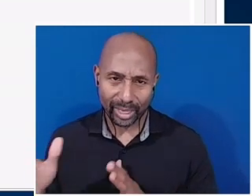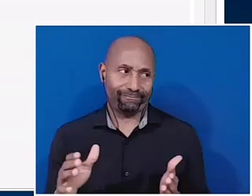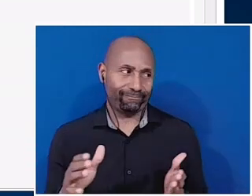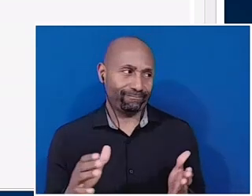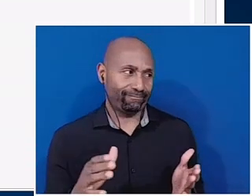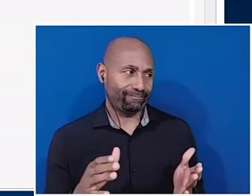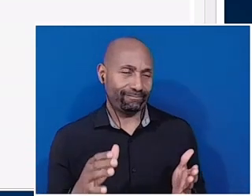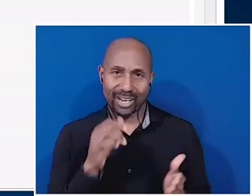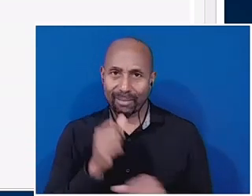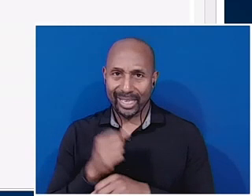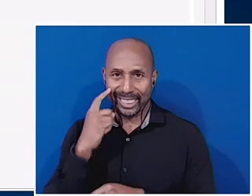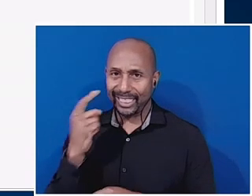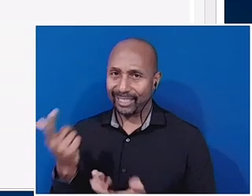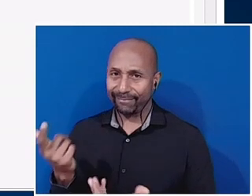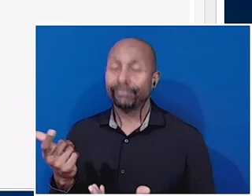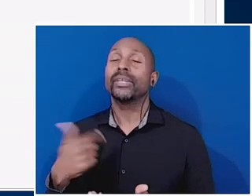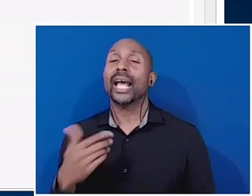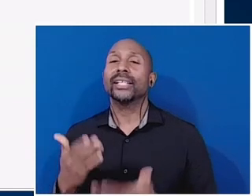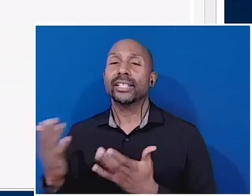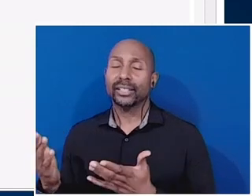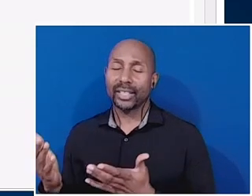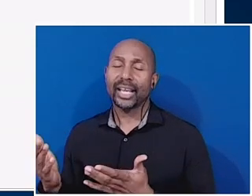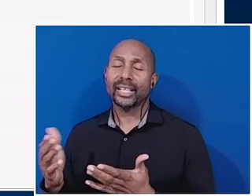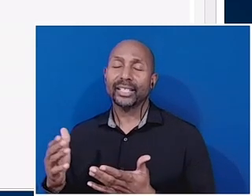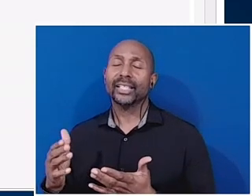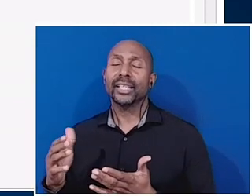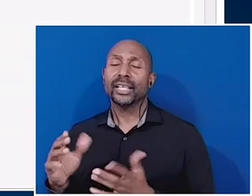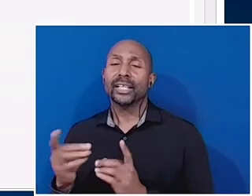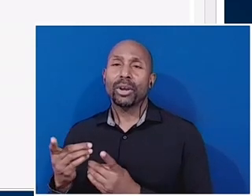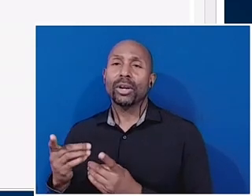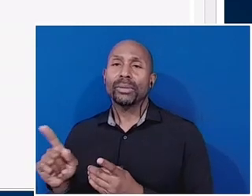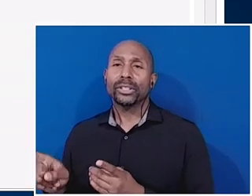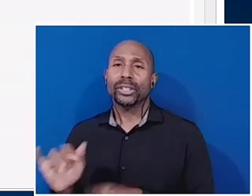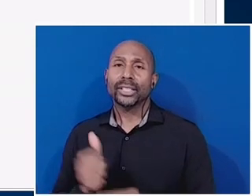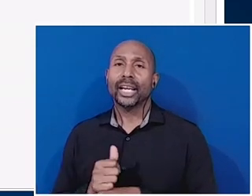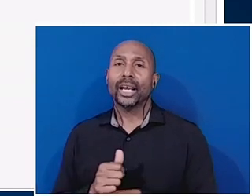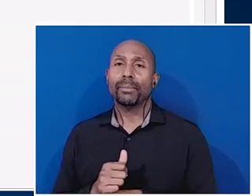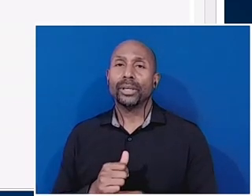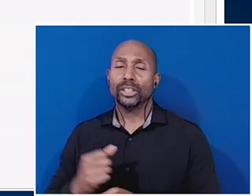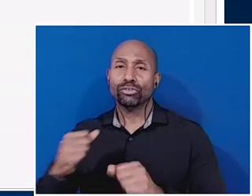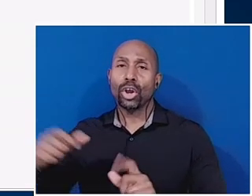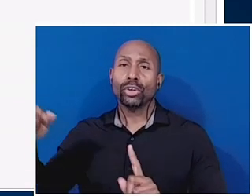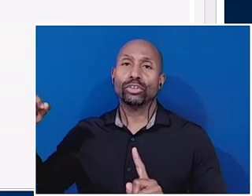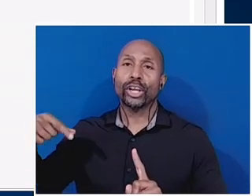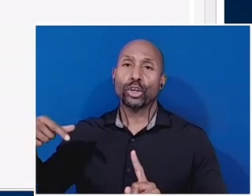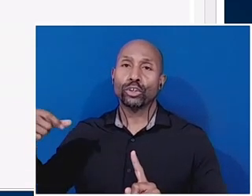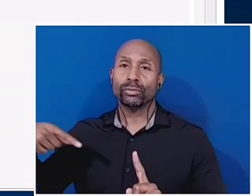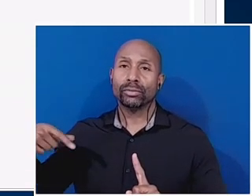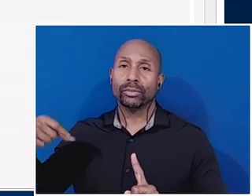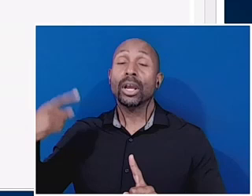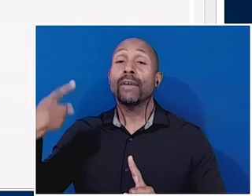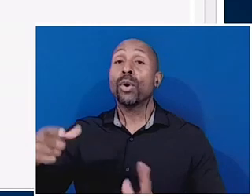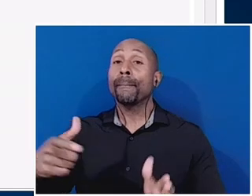create robust triggers for mandatory teach out plans.